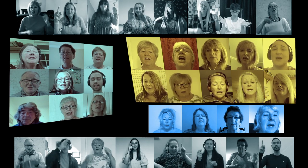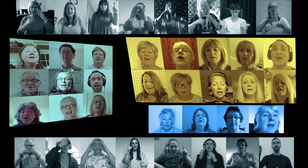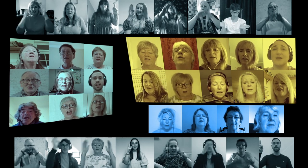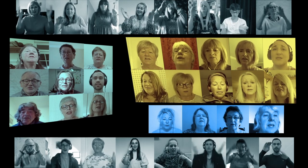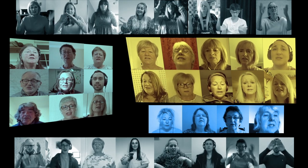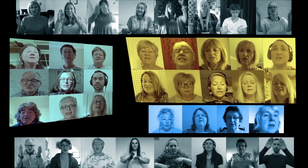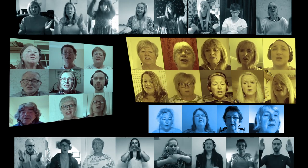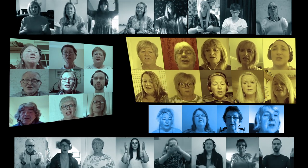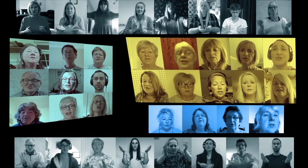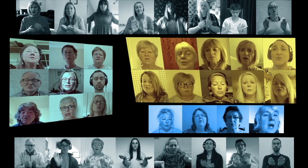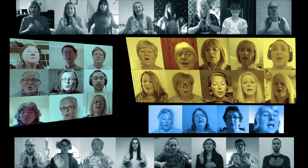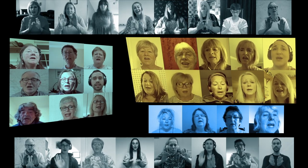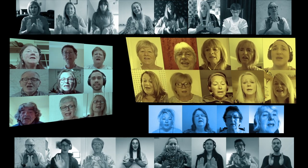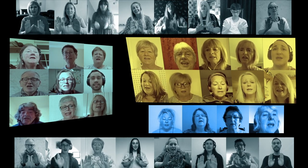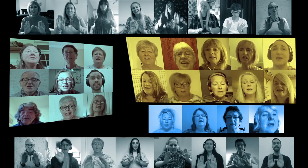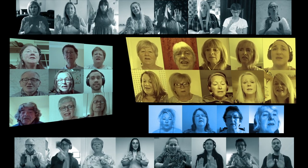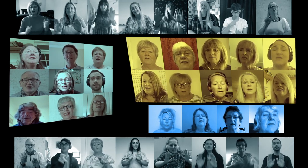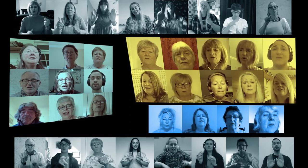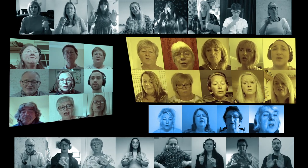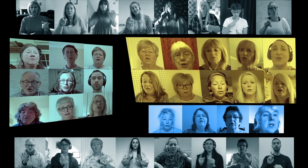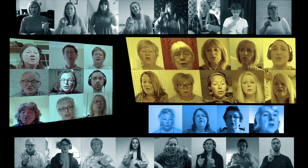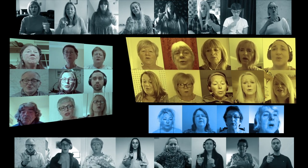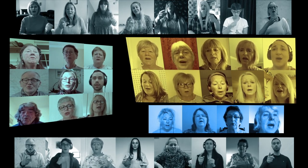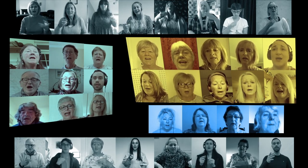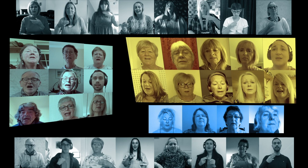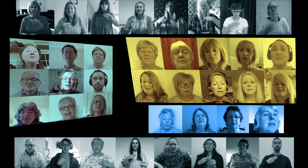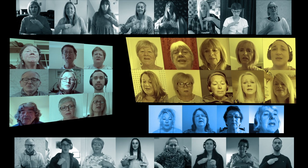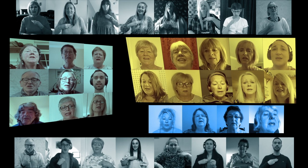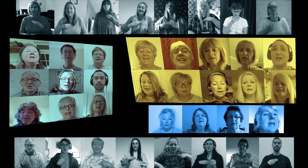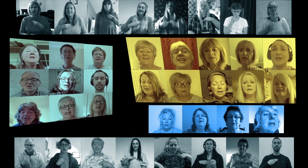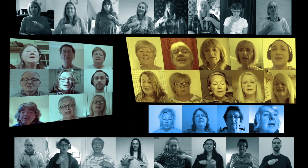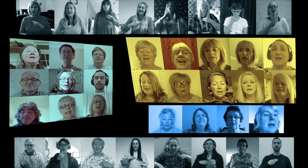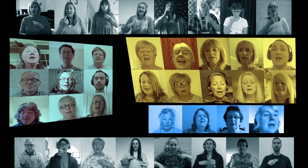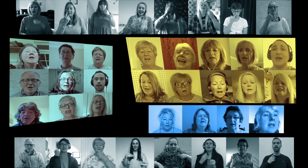This earth is waiting for you and me